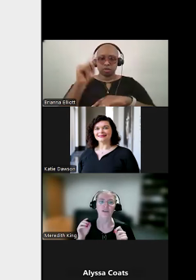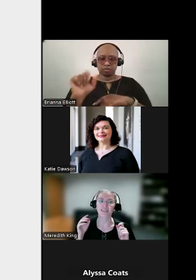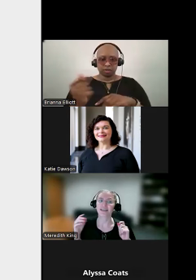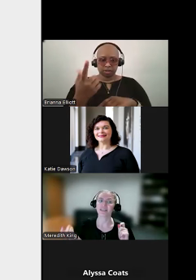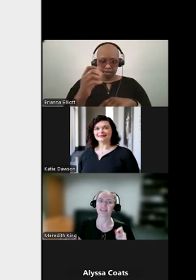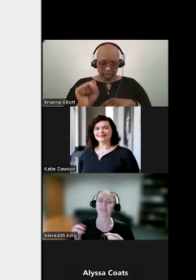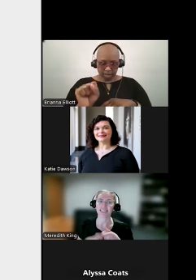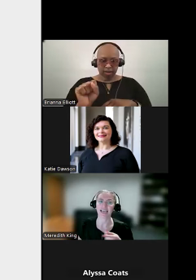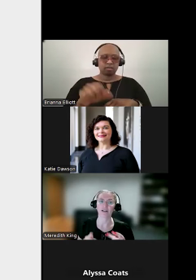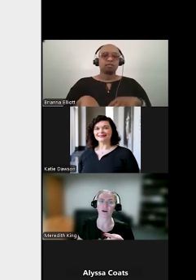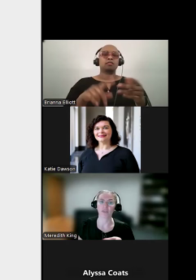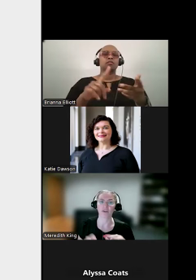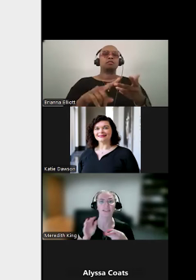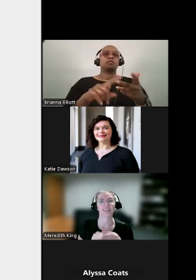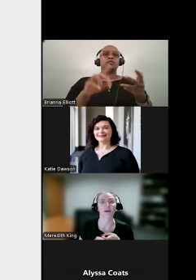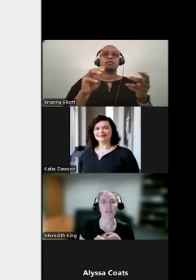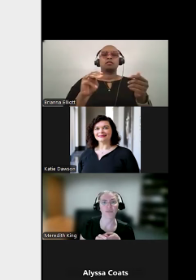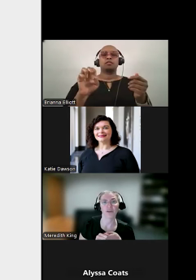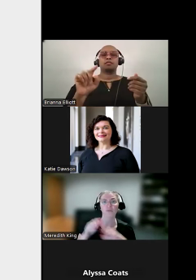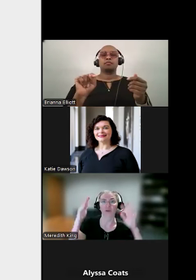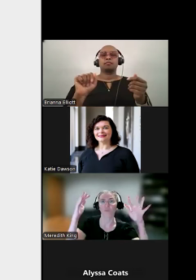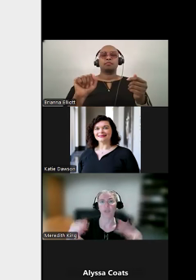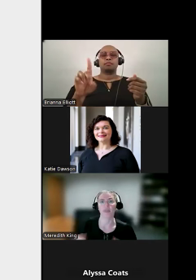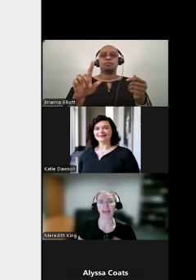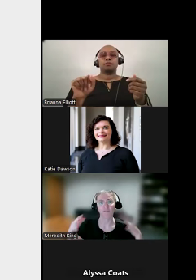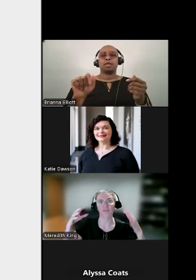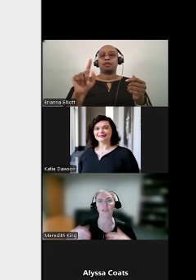it's going to be stuff like title, author, and subject fields. We're going to want that filled